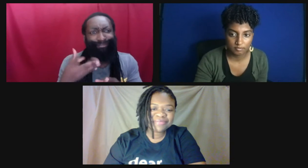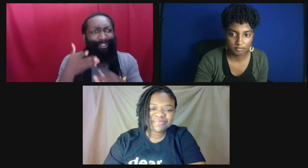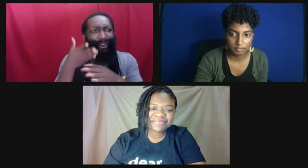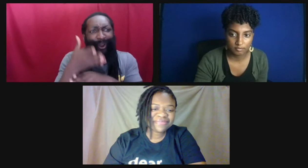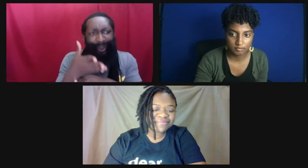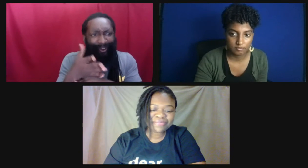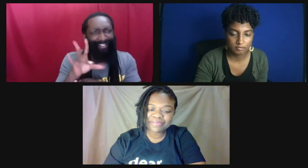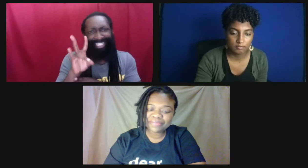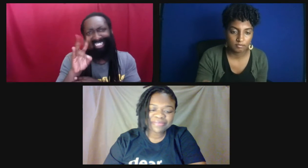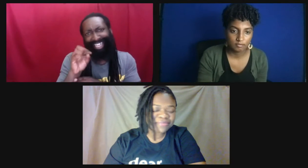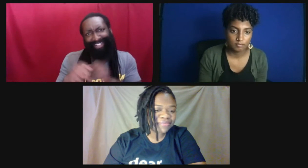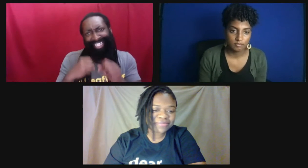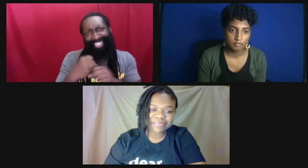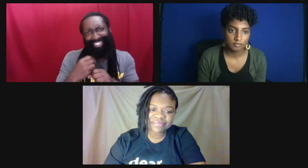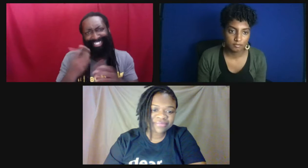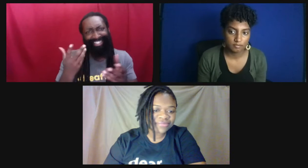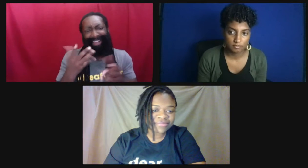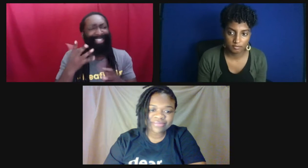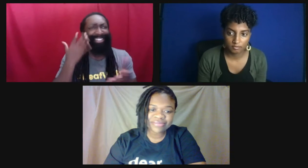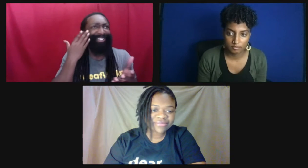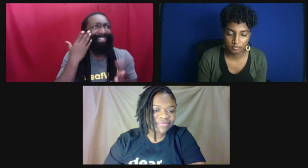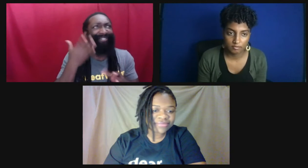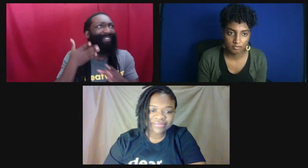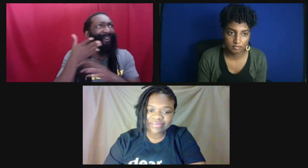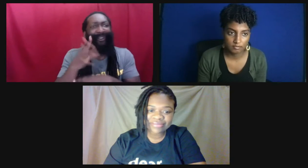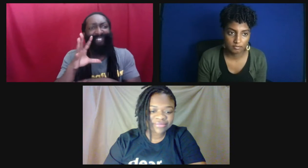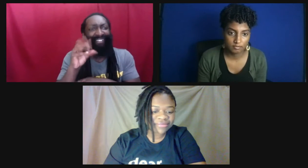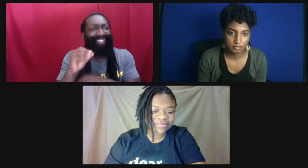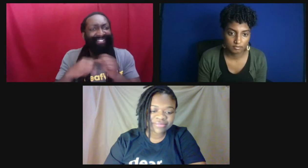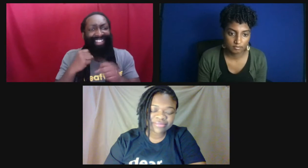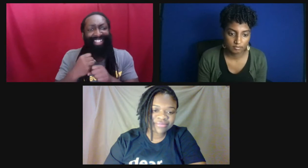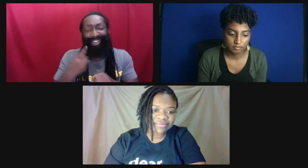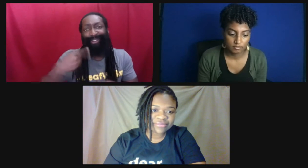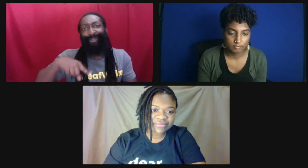involved for ever and over 70ish years